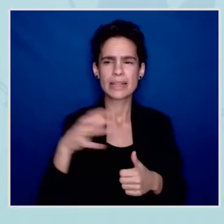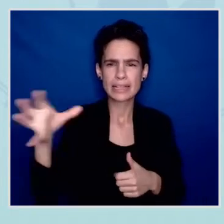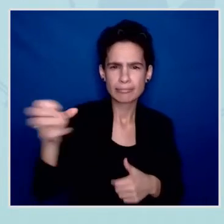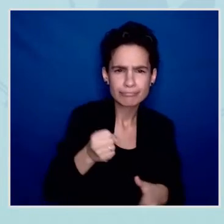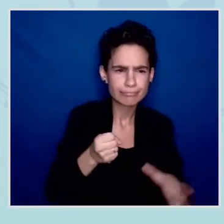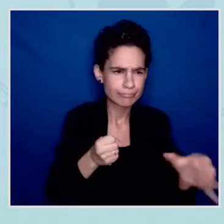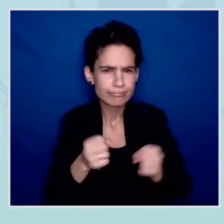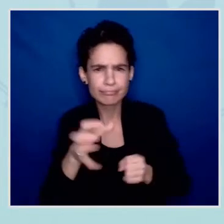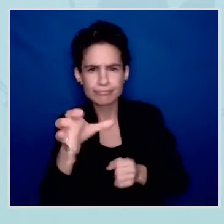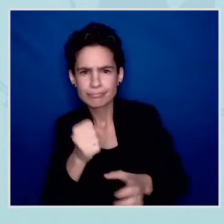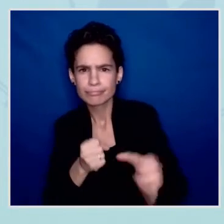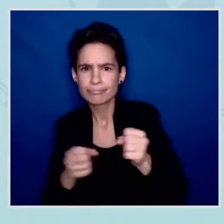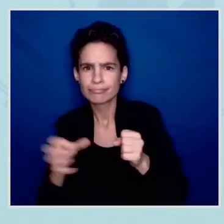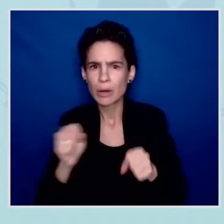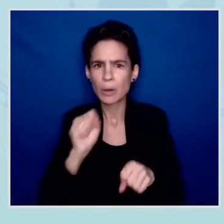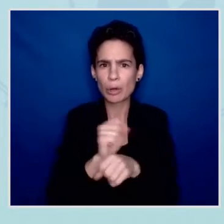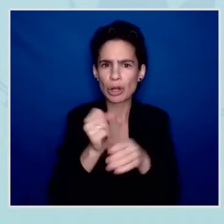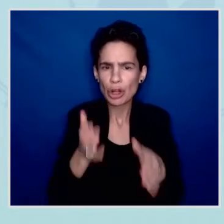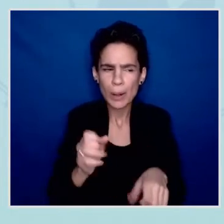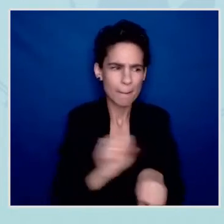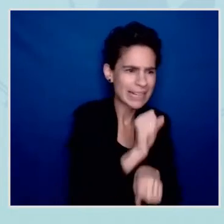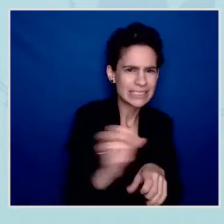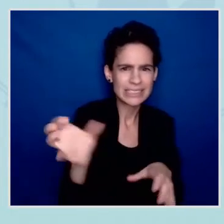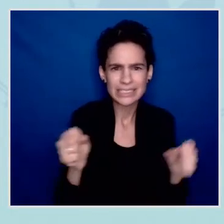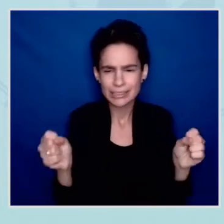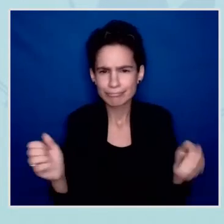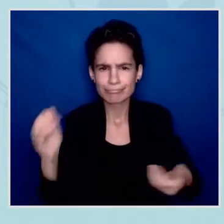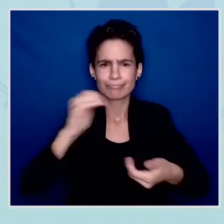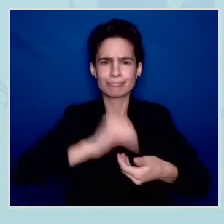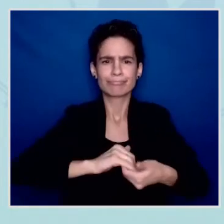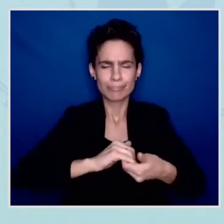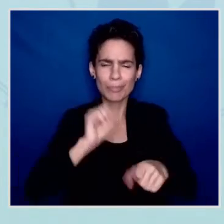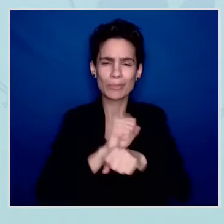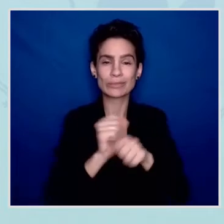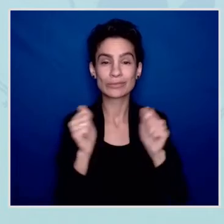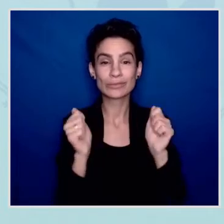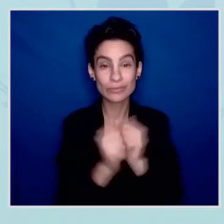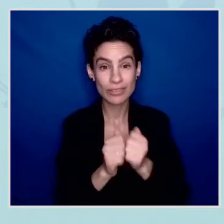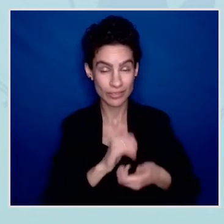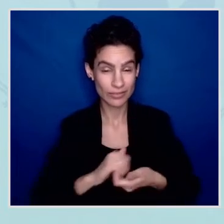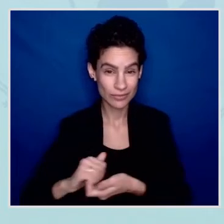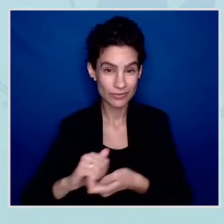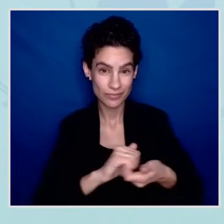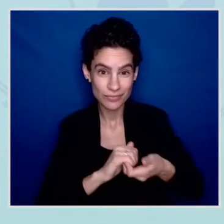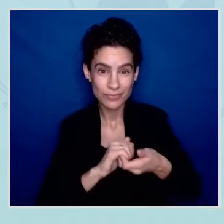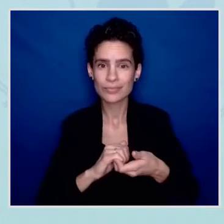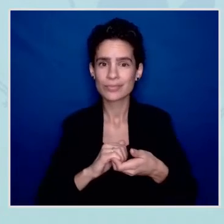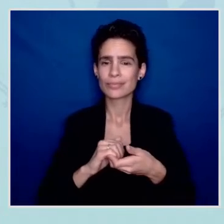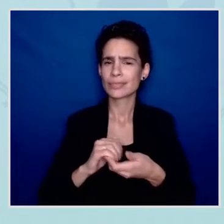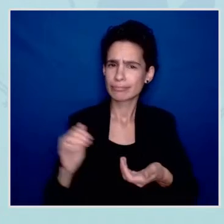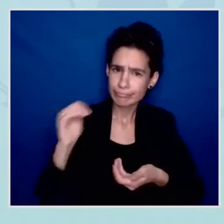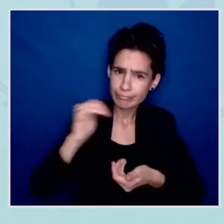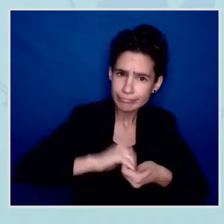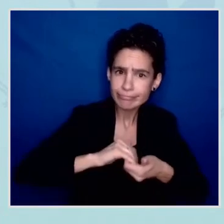YEARS. NOW, WE DID THAT BY BRINGING